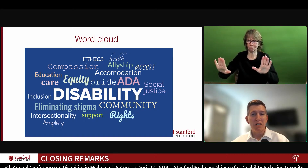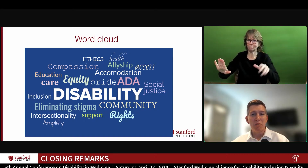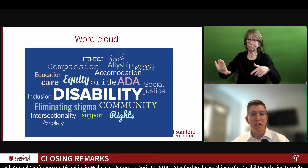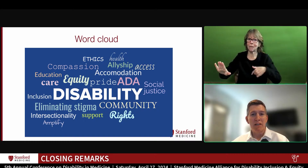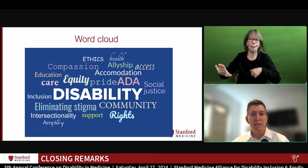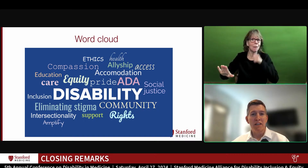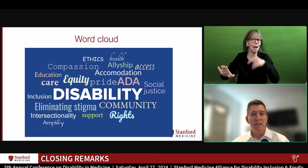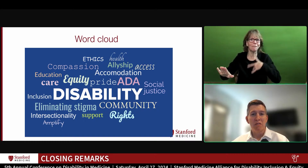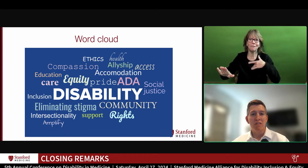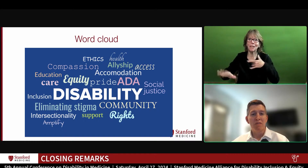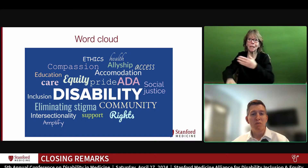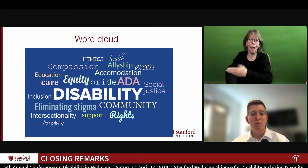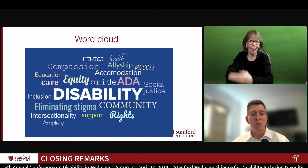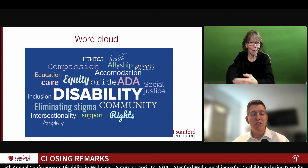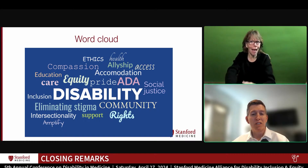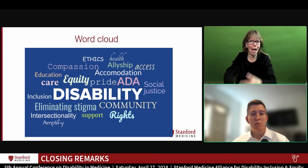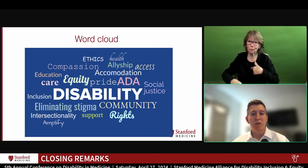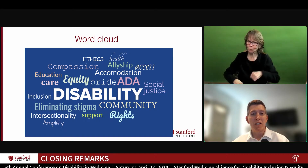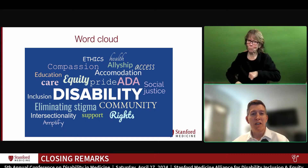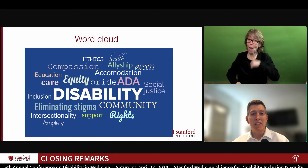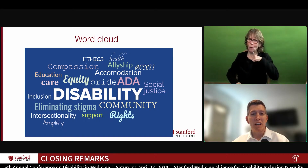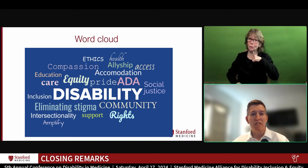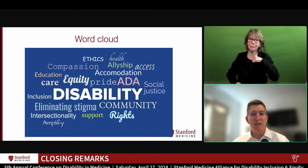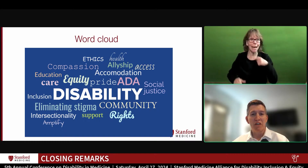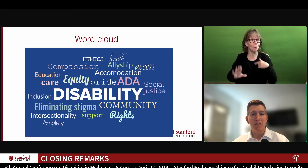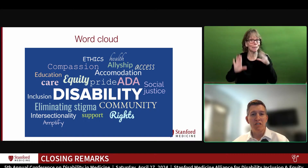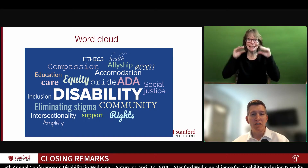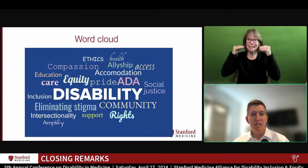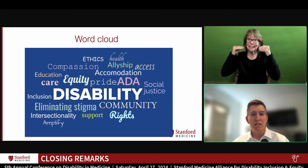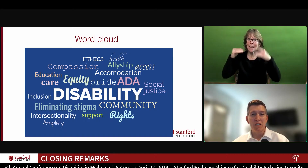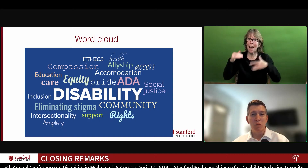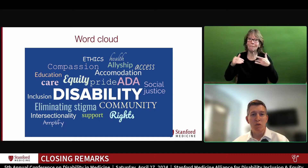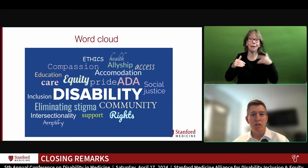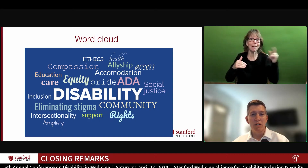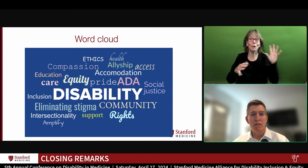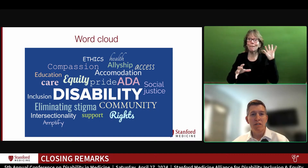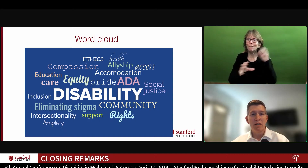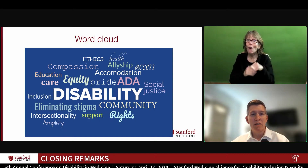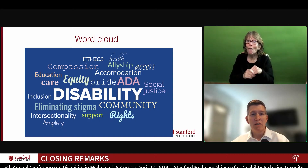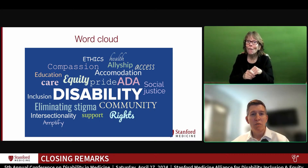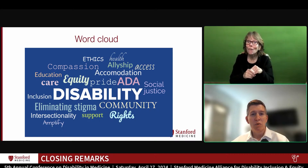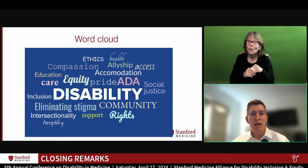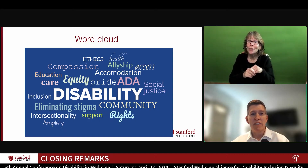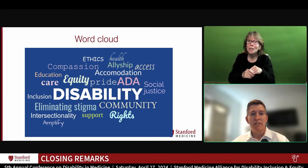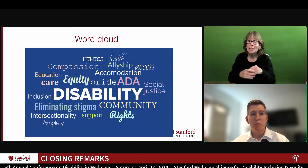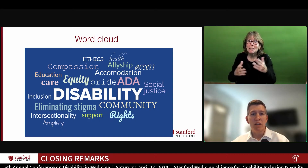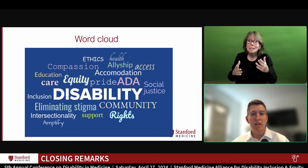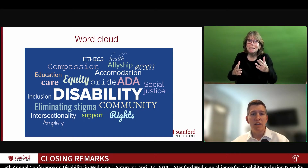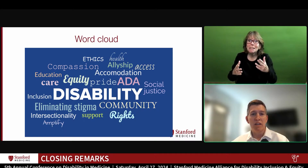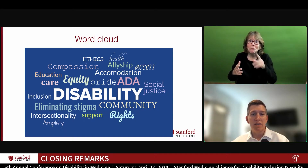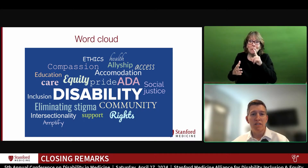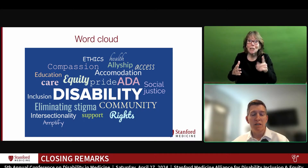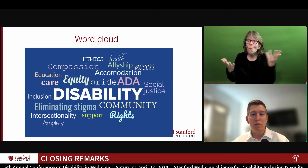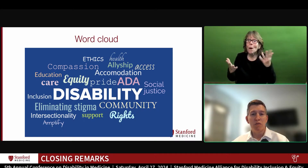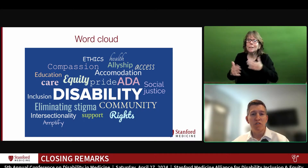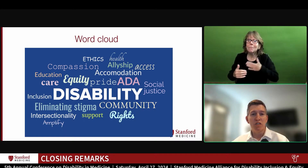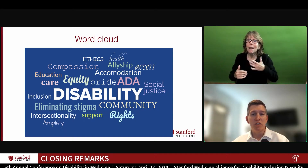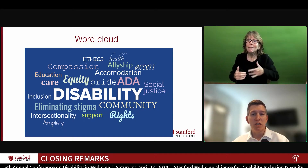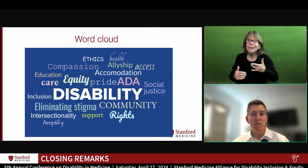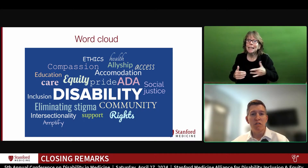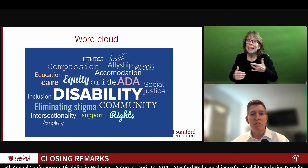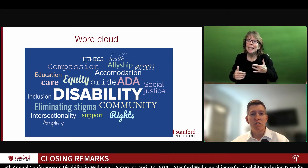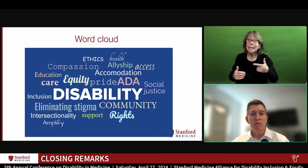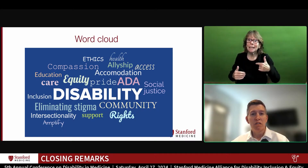and smiling, and participating. And I felt just nothing but pride to be a disabled physician,